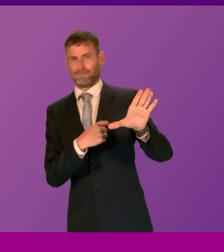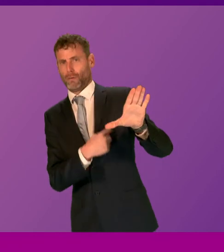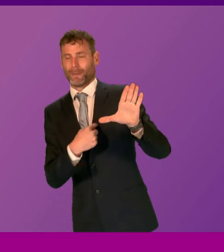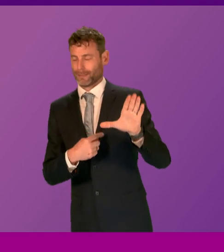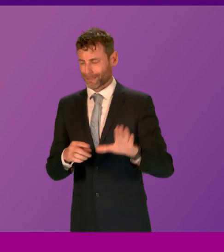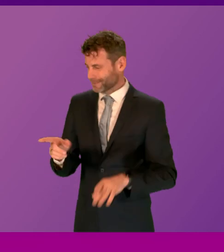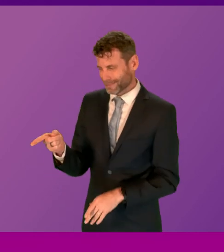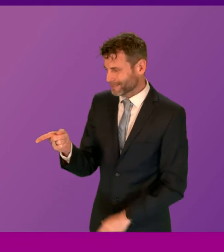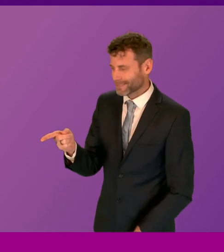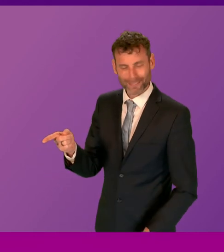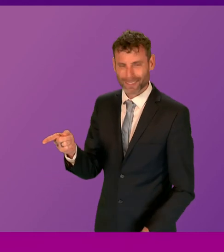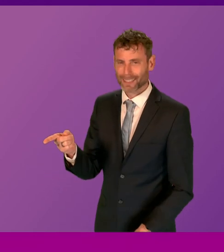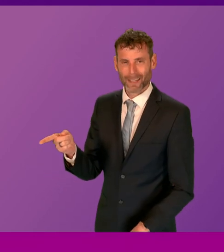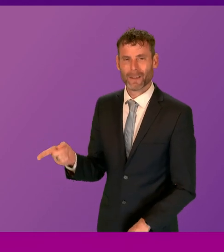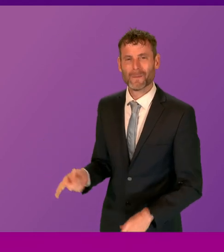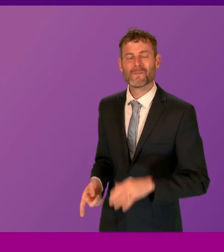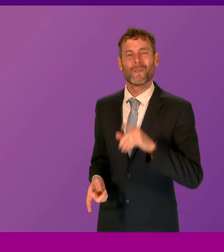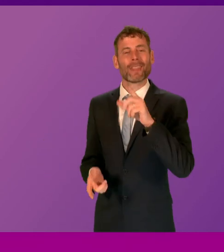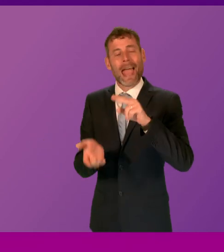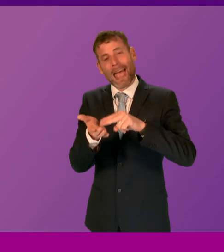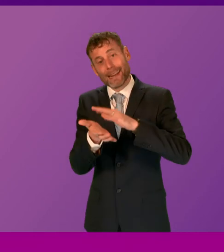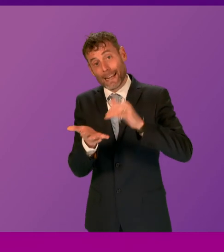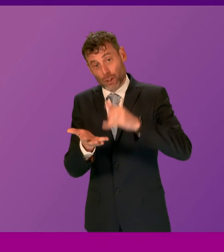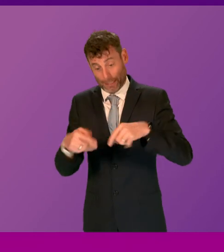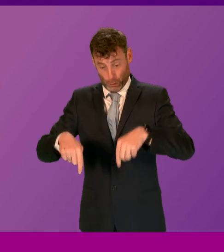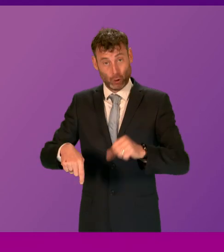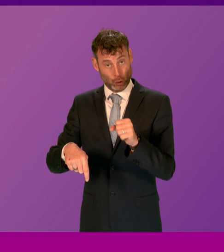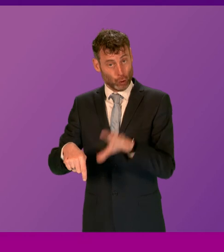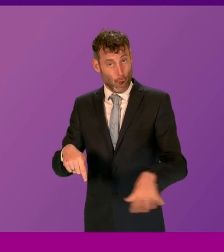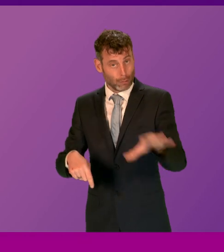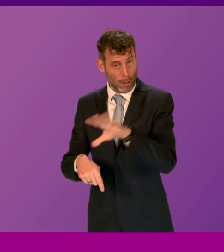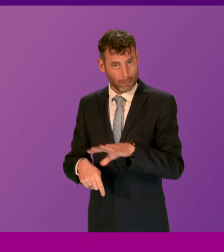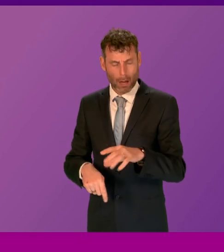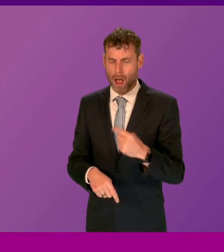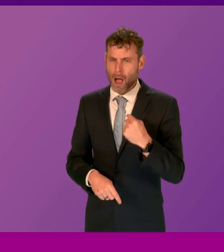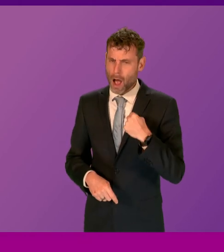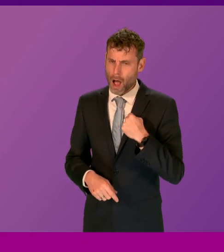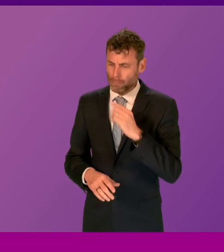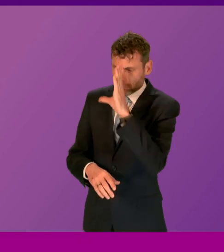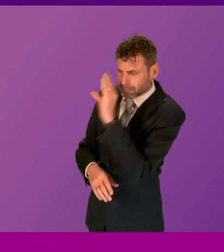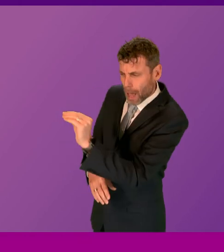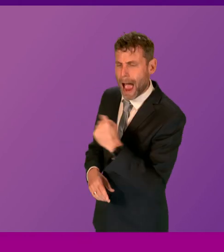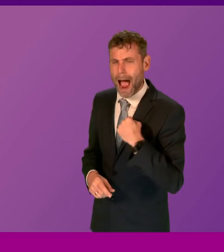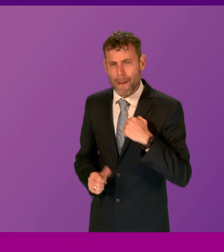When it comes to the NHS in Scotland, I am very proud of the fact that the actions that